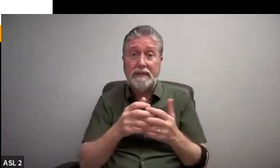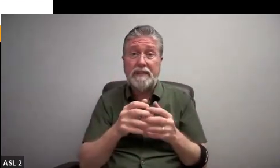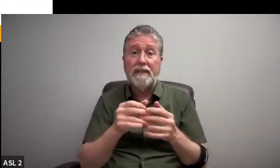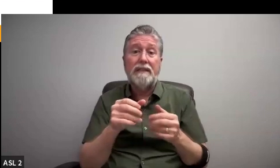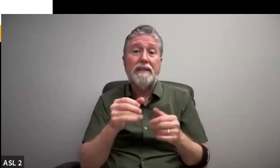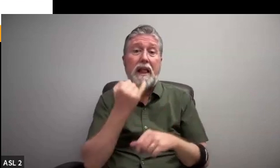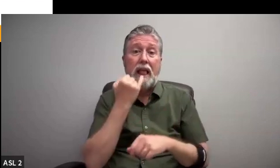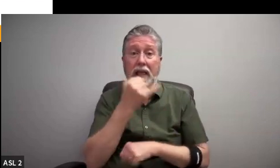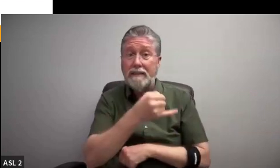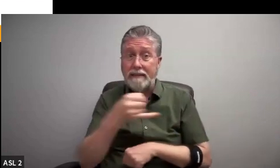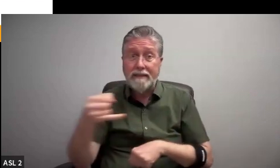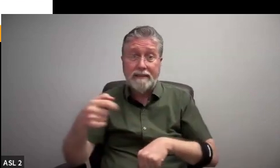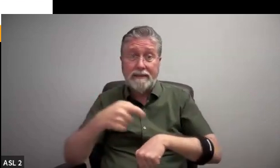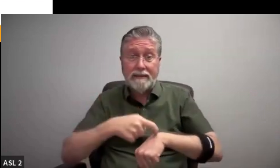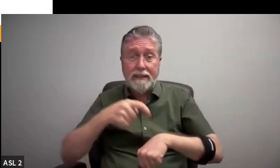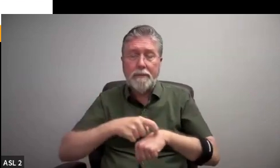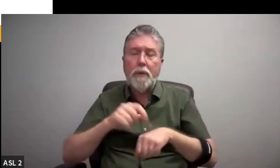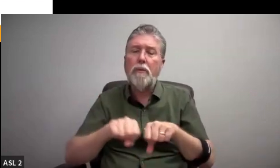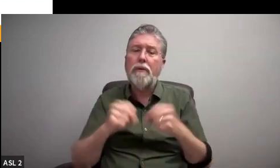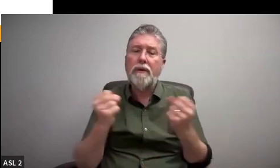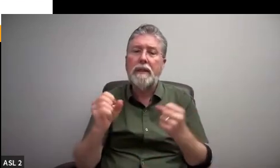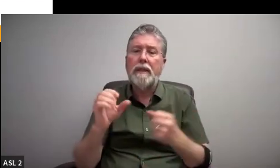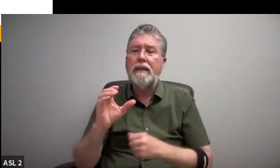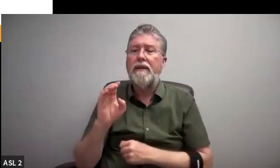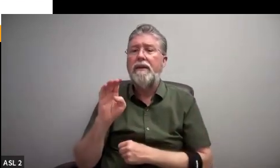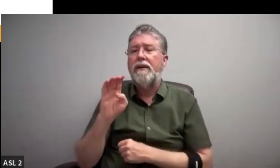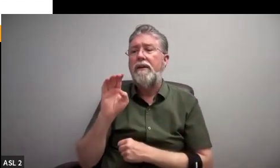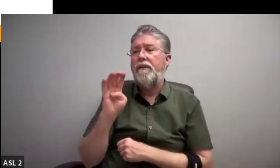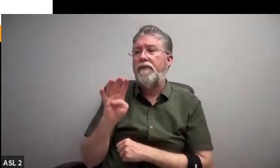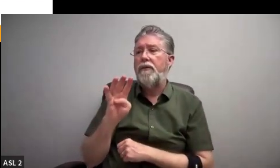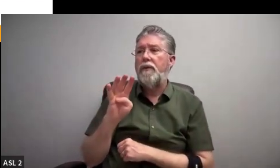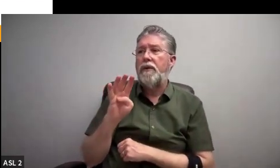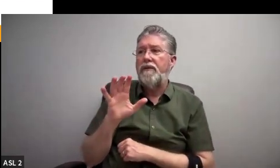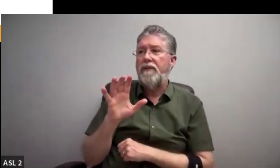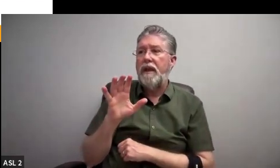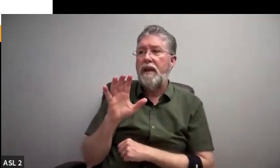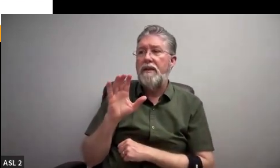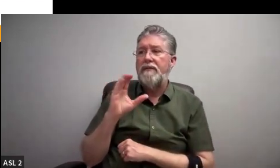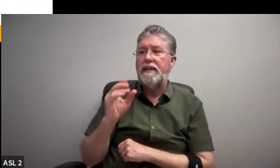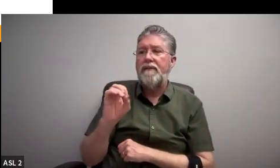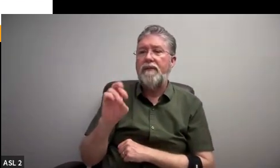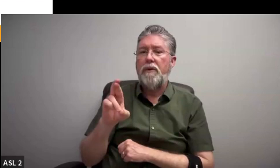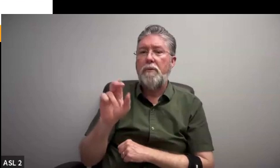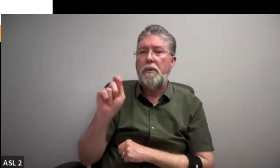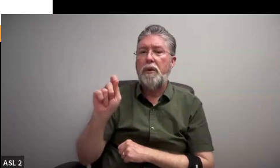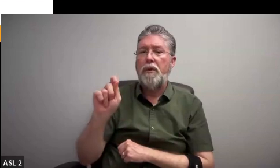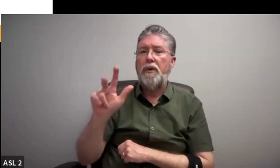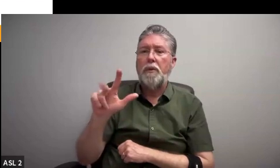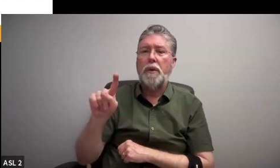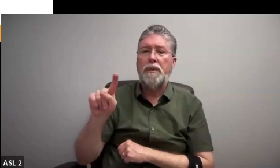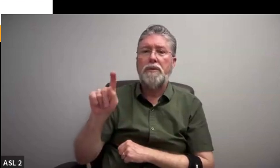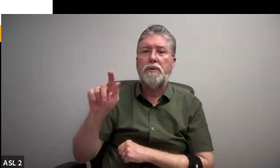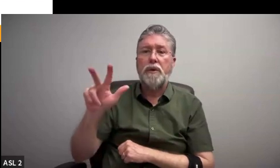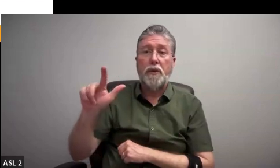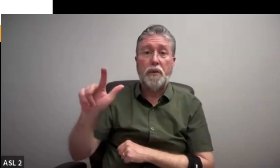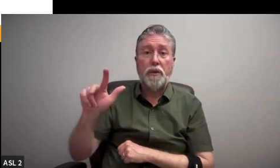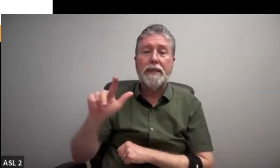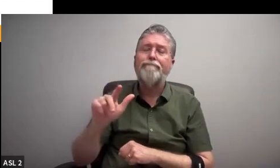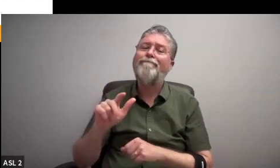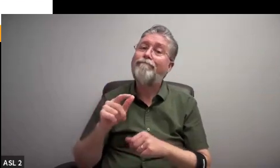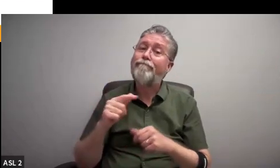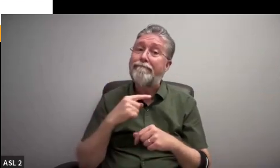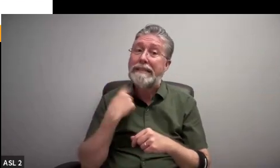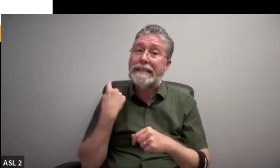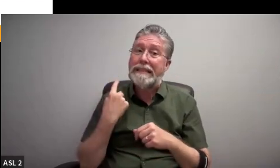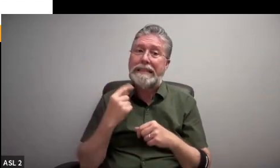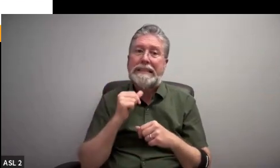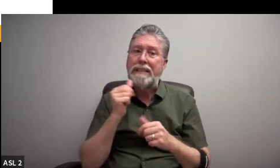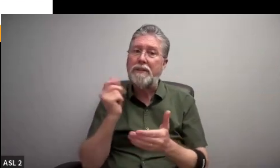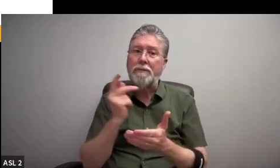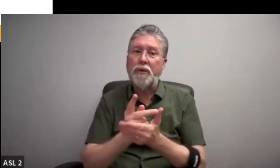of 45 CFR 1321.33 and risk the new state plan not being approved by the ASA prior to the expiration